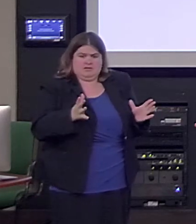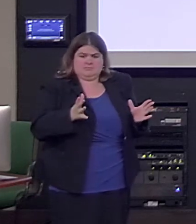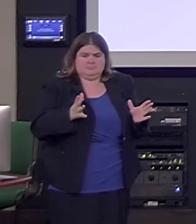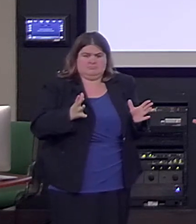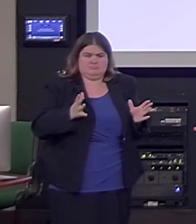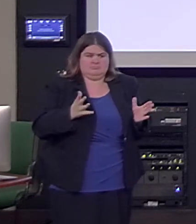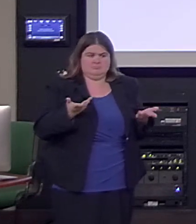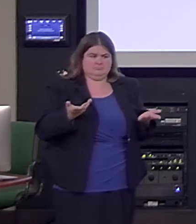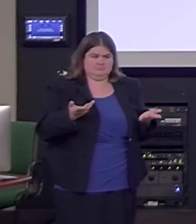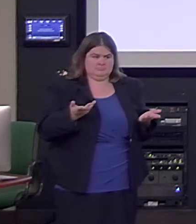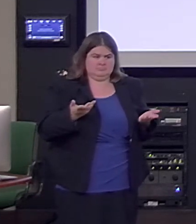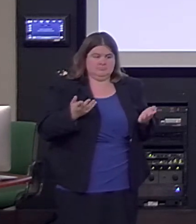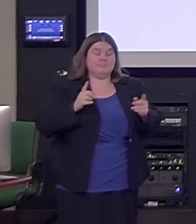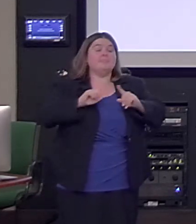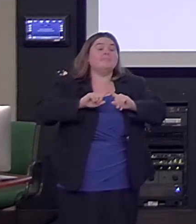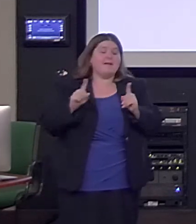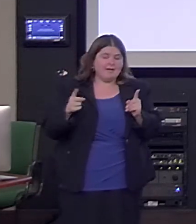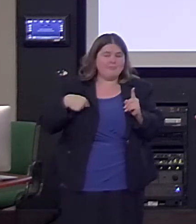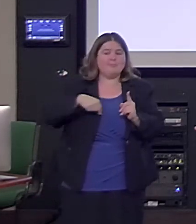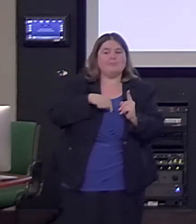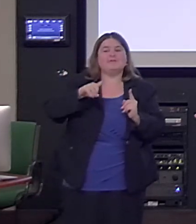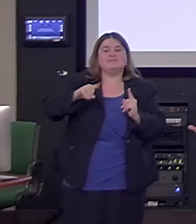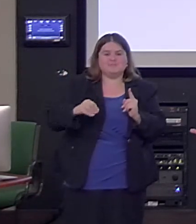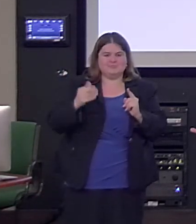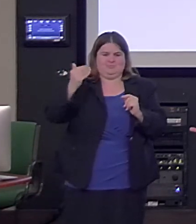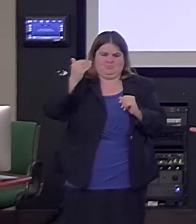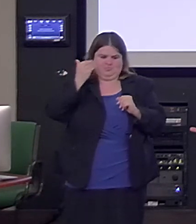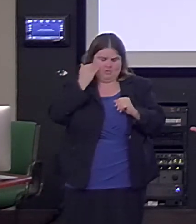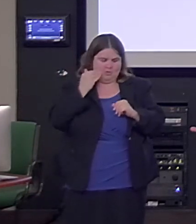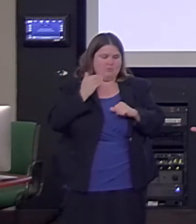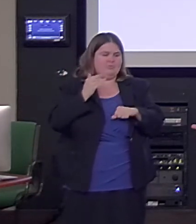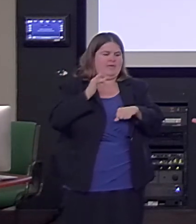but what we do know is that early adverse experiences